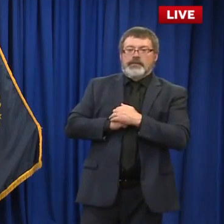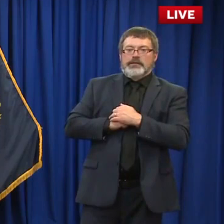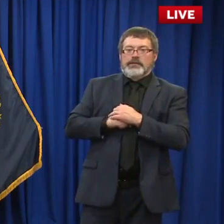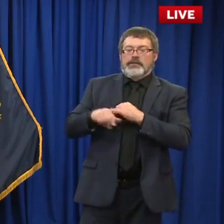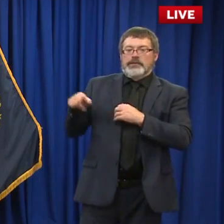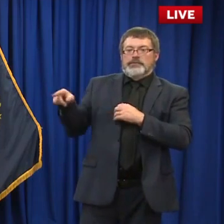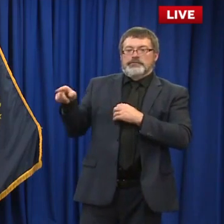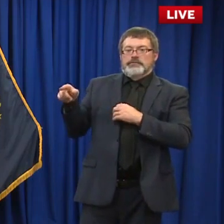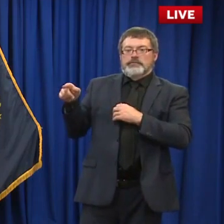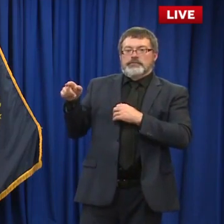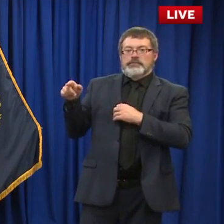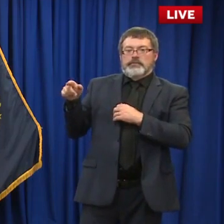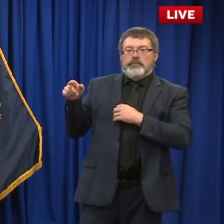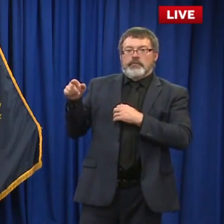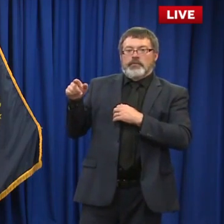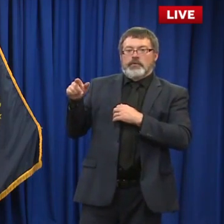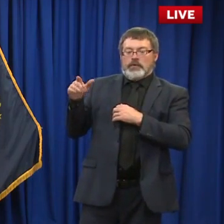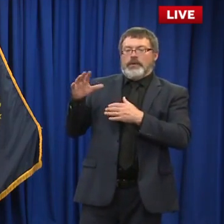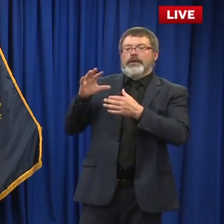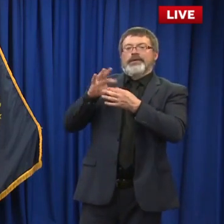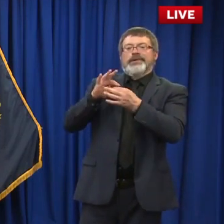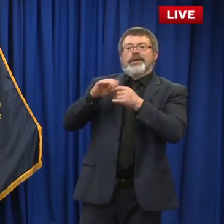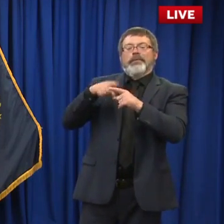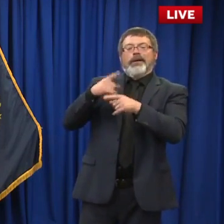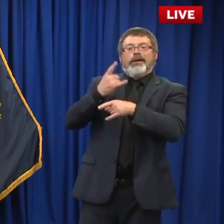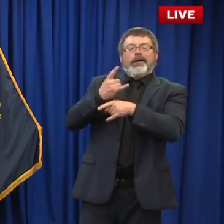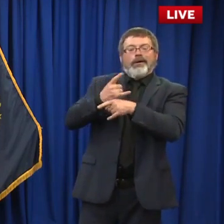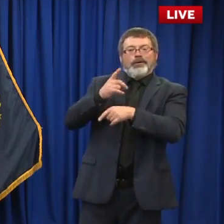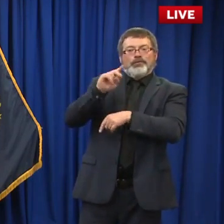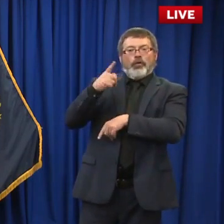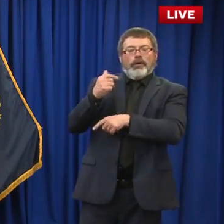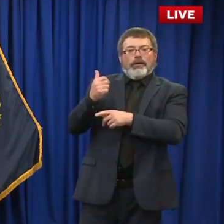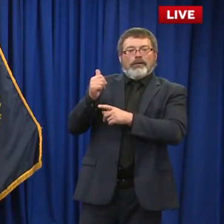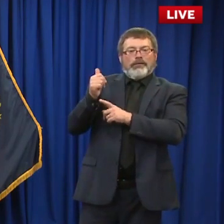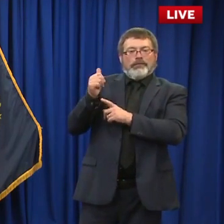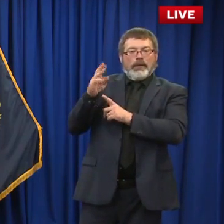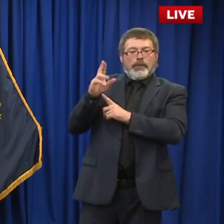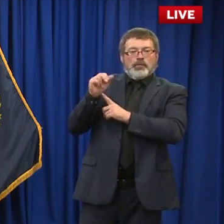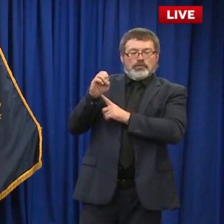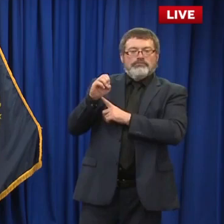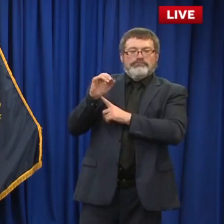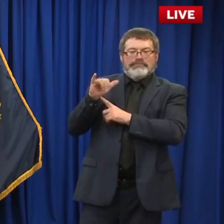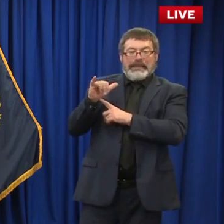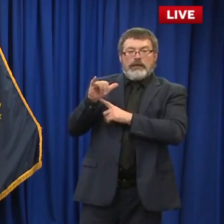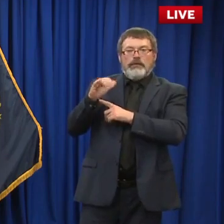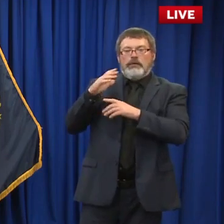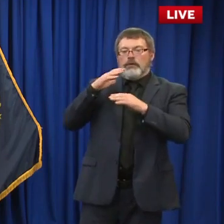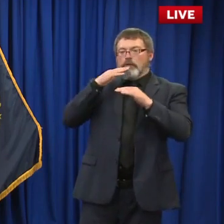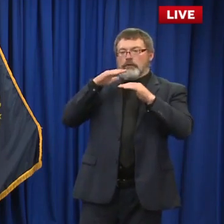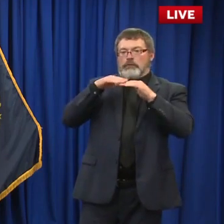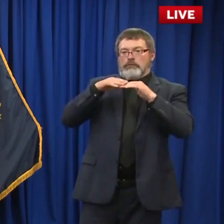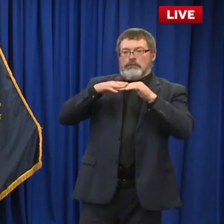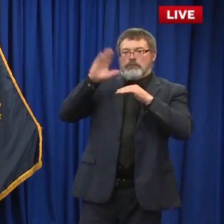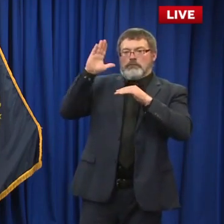REVENUE LOSSES OF SUBSTANCE ABUSE PROVIDERS WOULD EQUAL UP TO $18 MILLION IN C.A.R.E.S. ACT FUNDING.